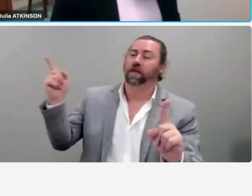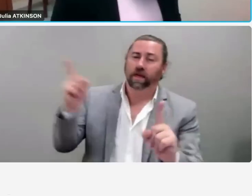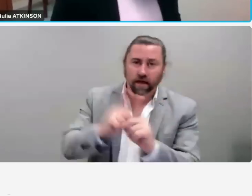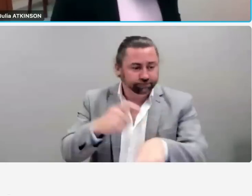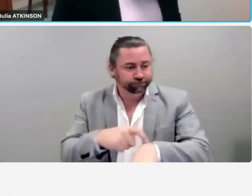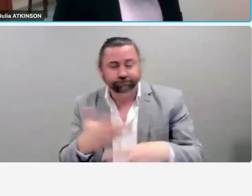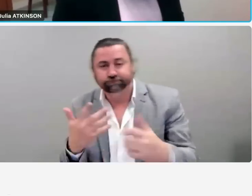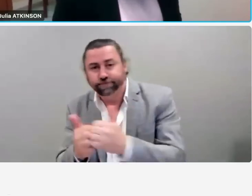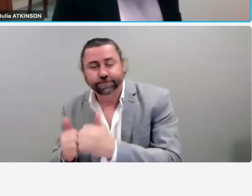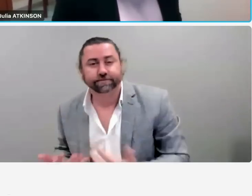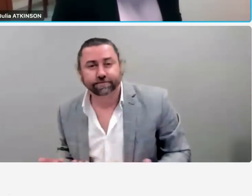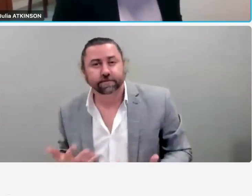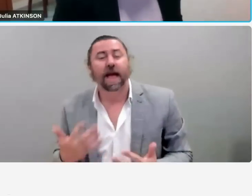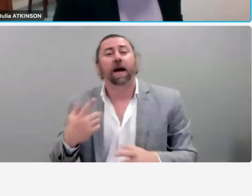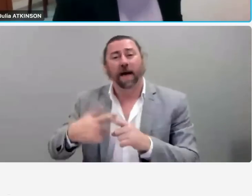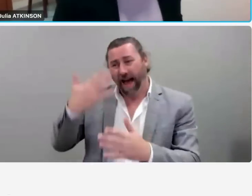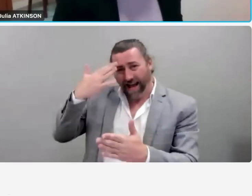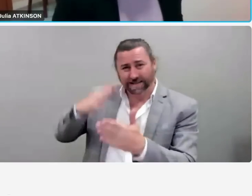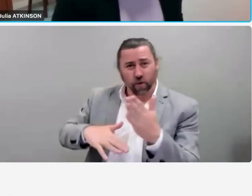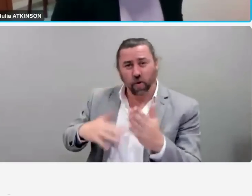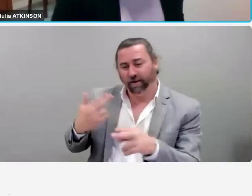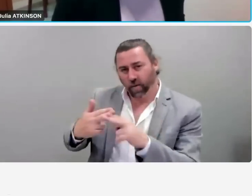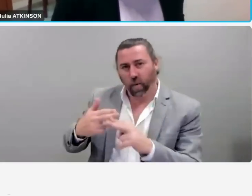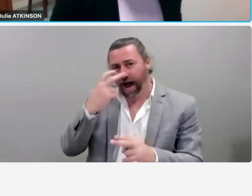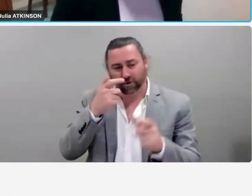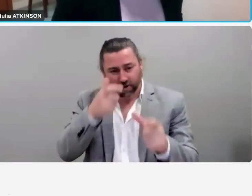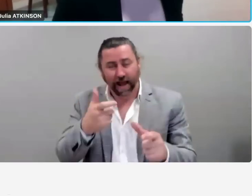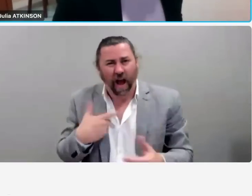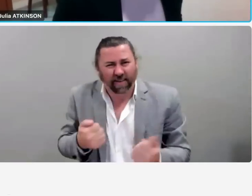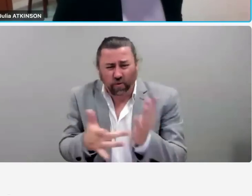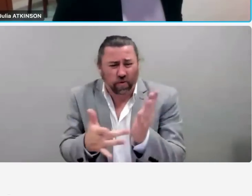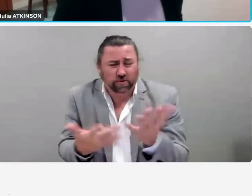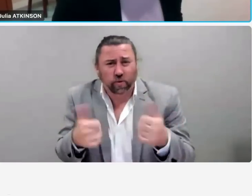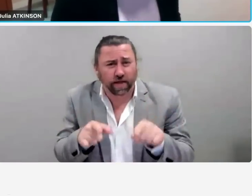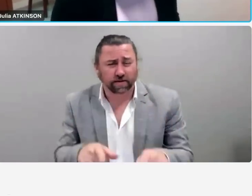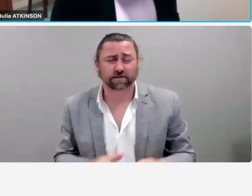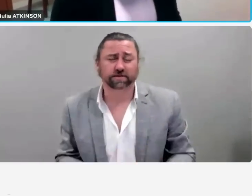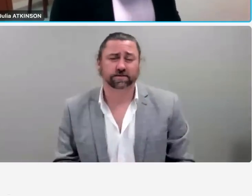aged care assessors using technology. Another thing we talked about was that the scheme